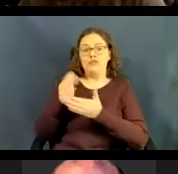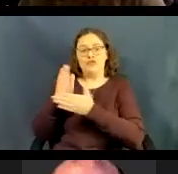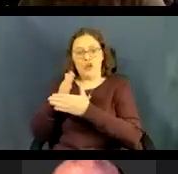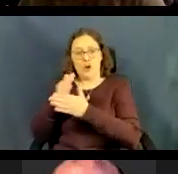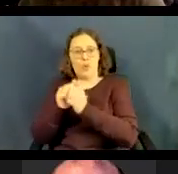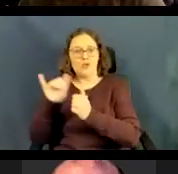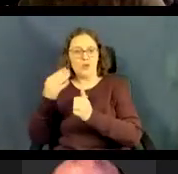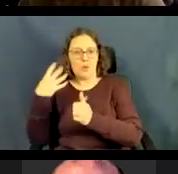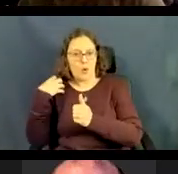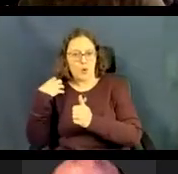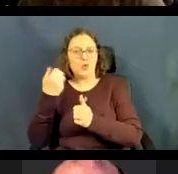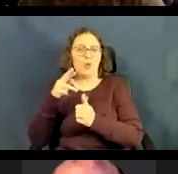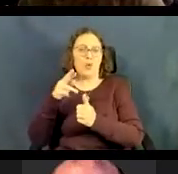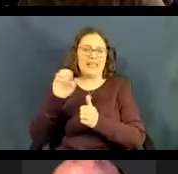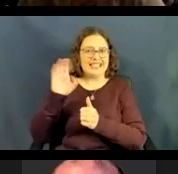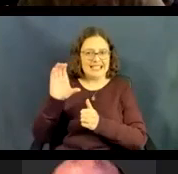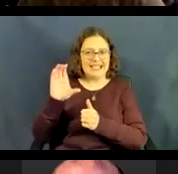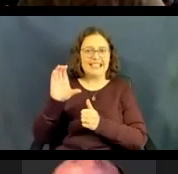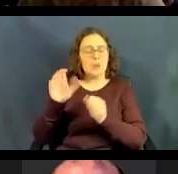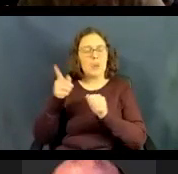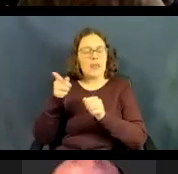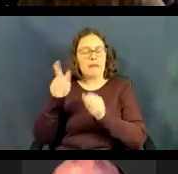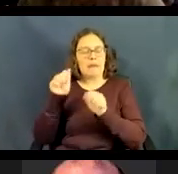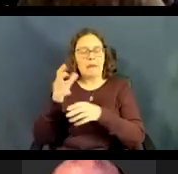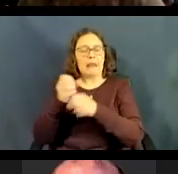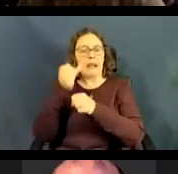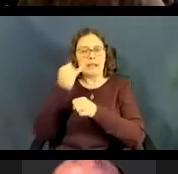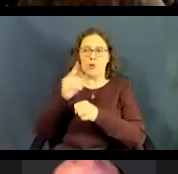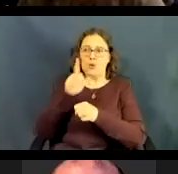you also to attend topical Tuesdays every second and fourth Tuesday of the month.